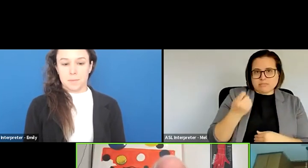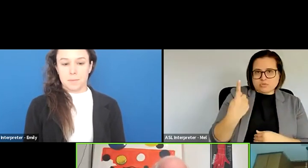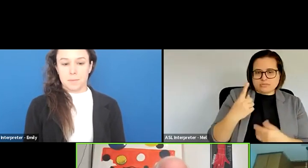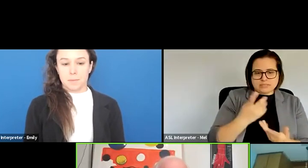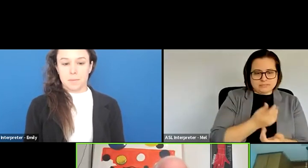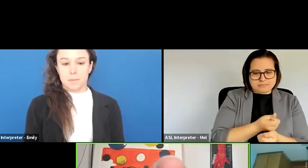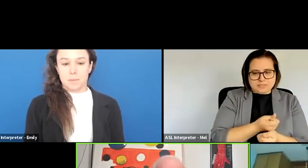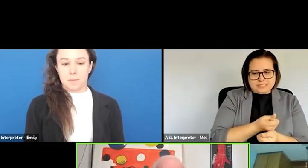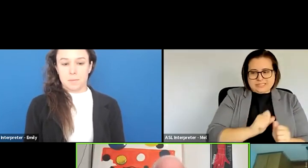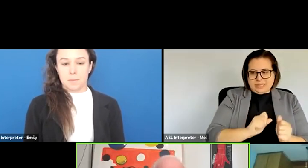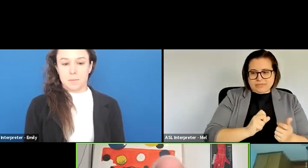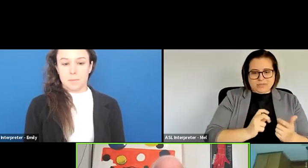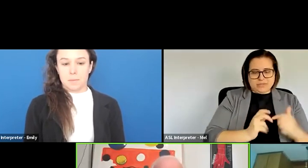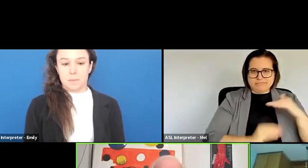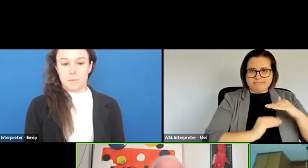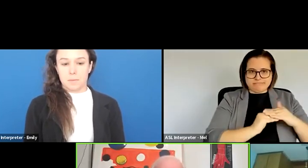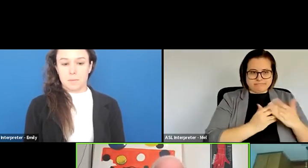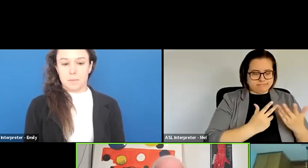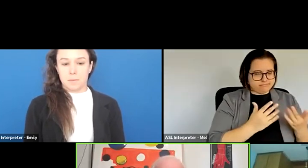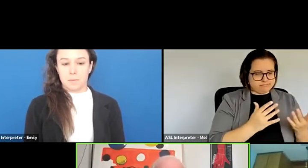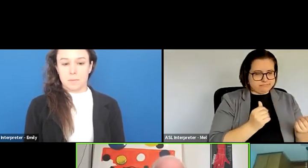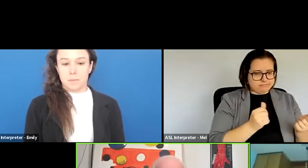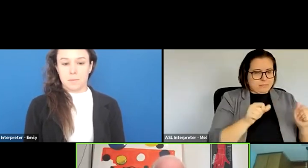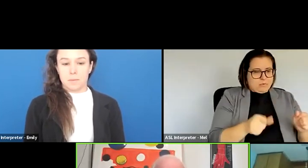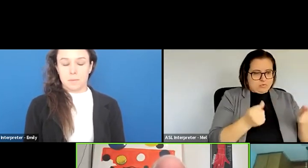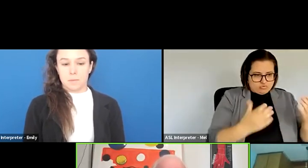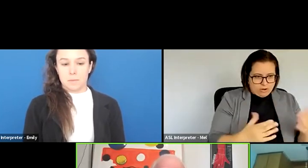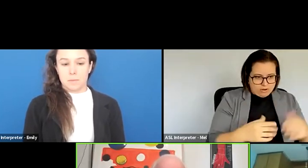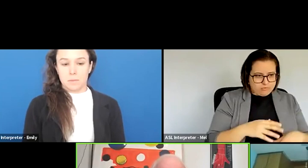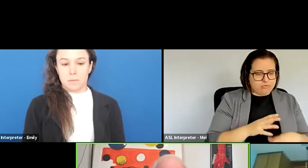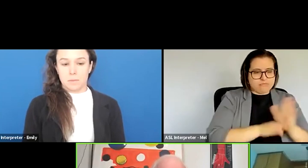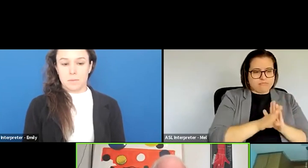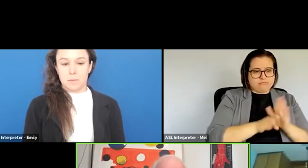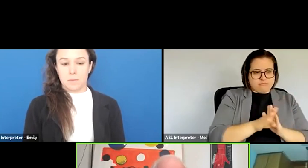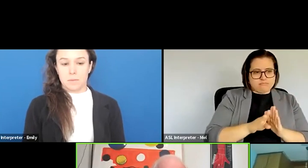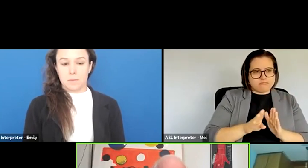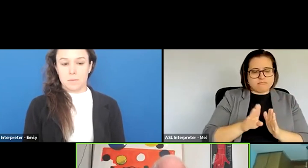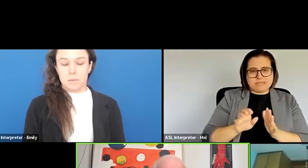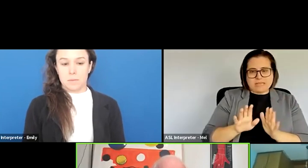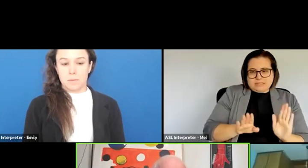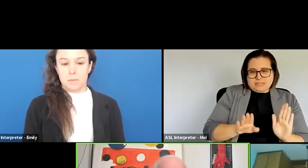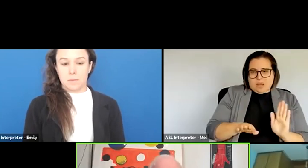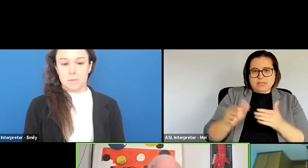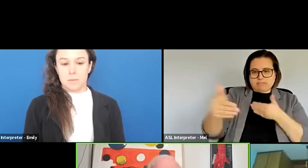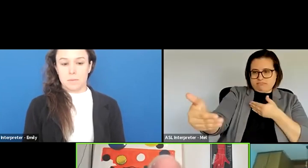of the driver would create a following distance where that is always the case so that in the vast